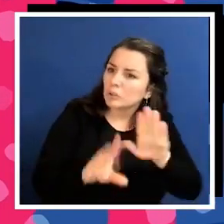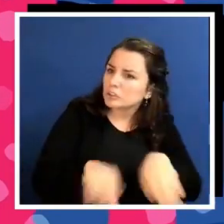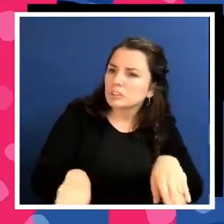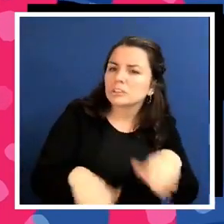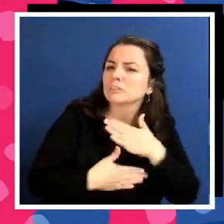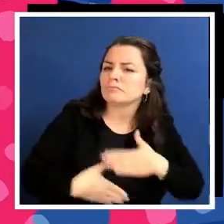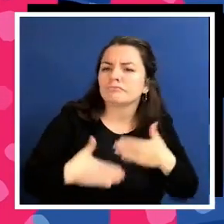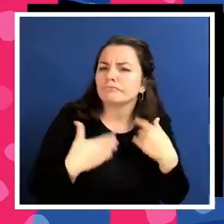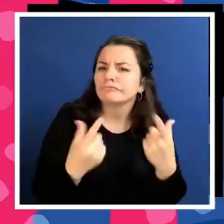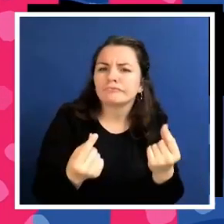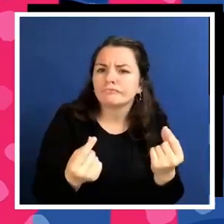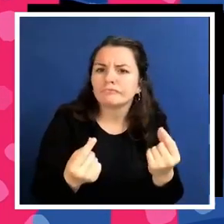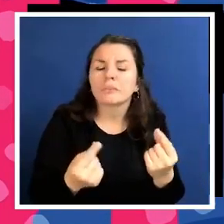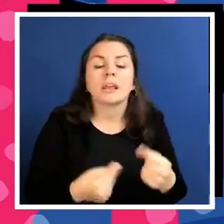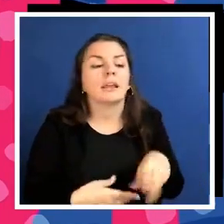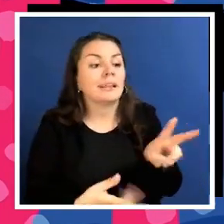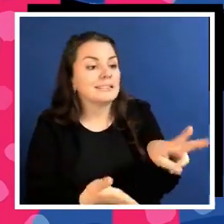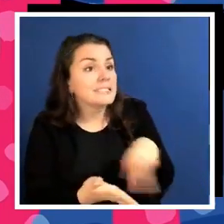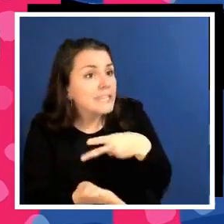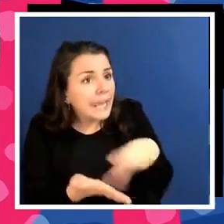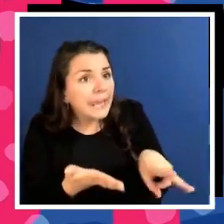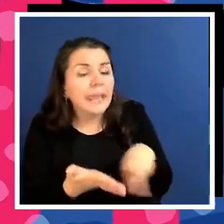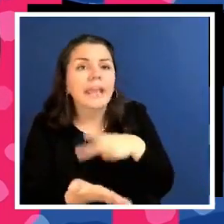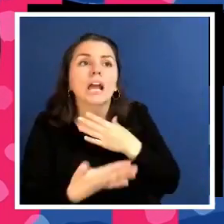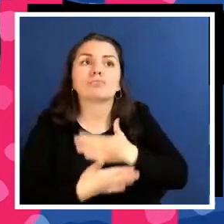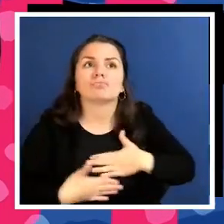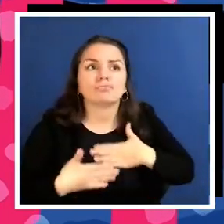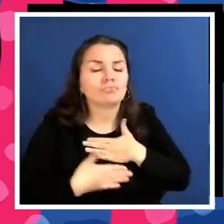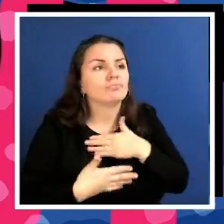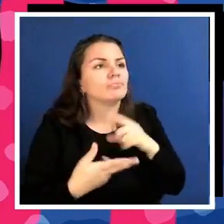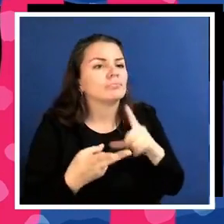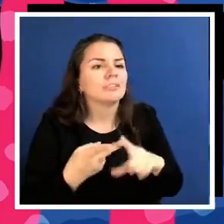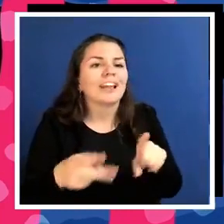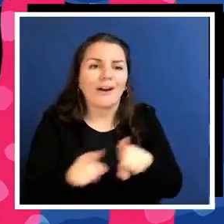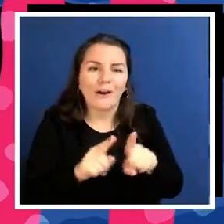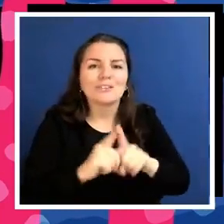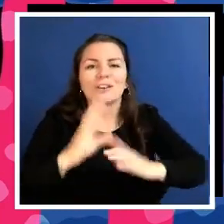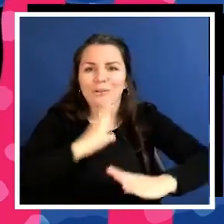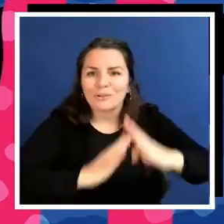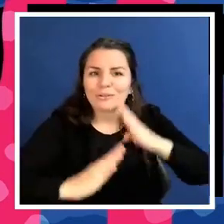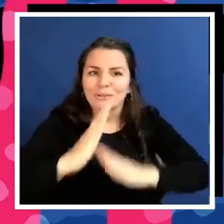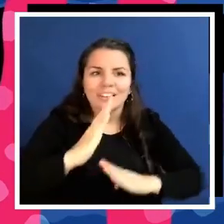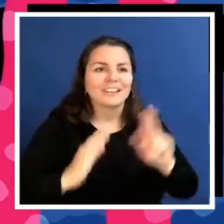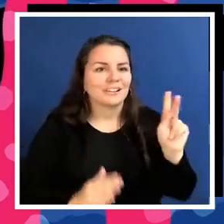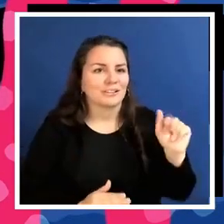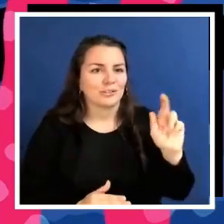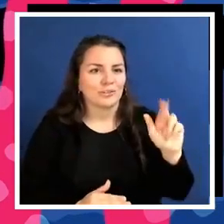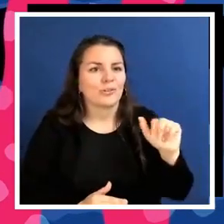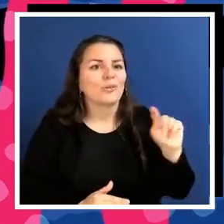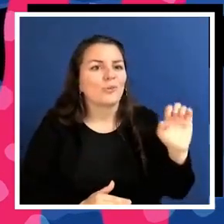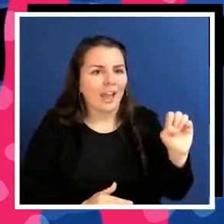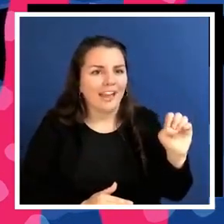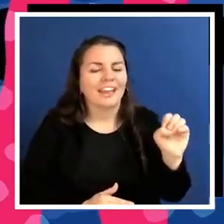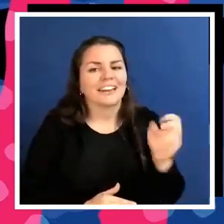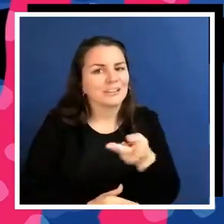LAST YEAR. TELL ME A BIT ABOUT THAT AND